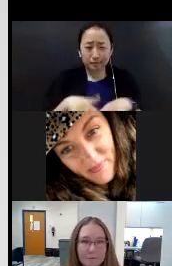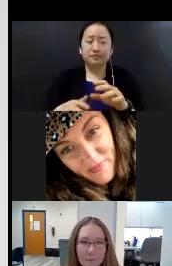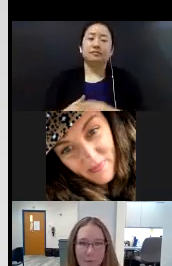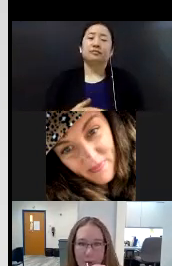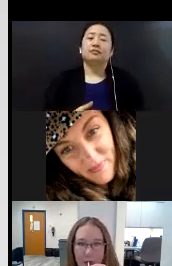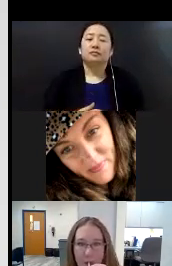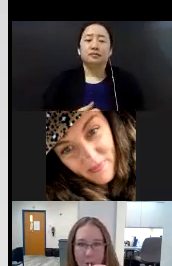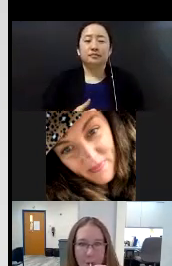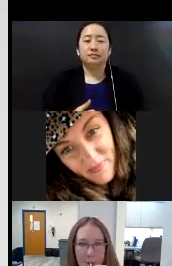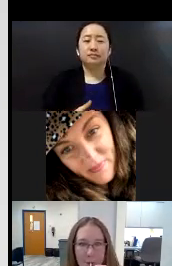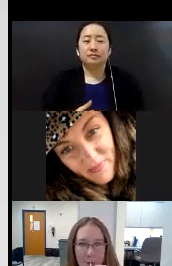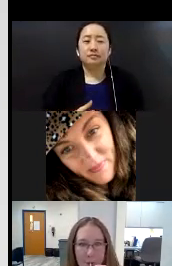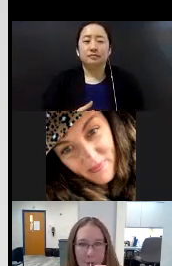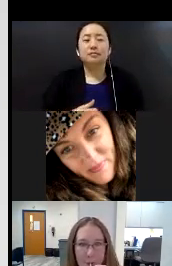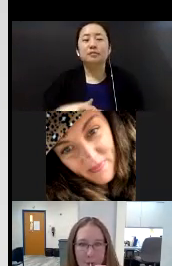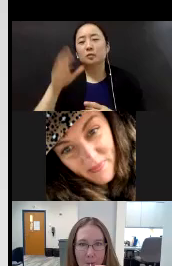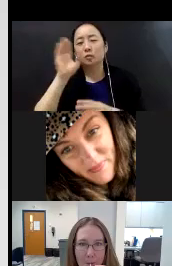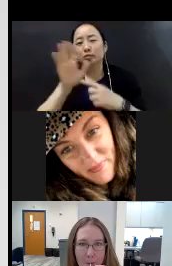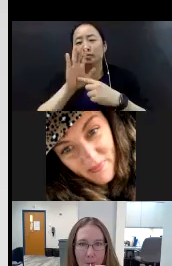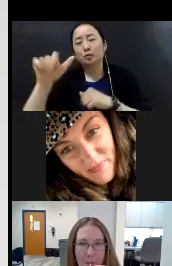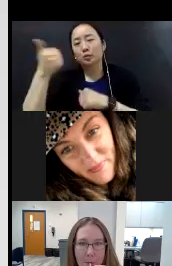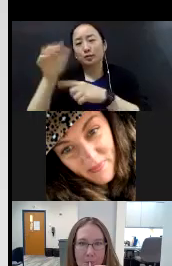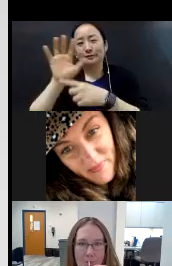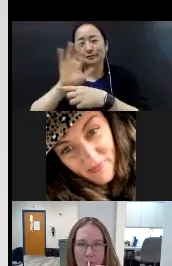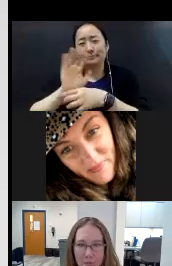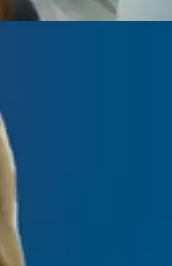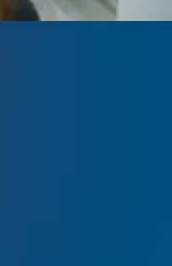I WILL SHOW YOU SOME OTHER VIDEOS HERE.